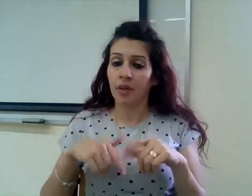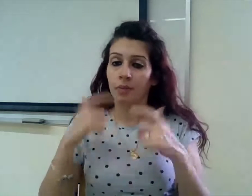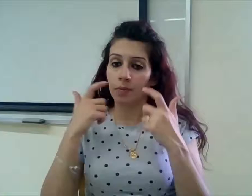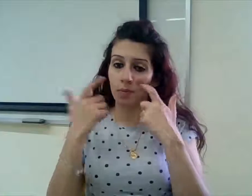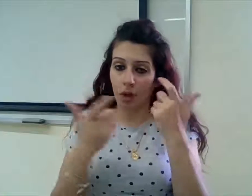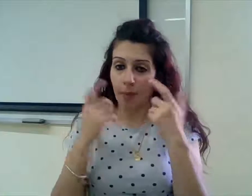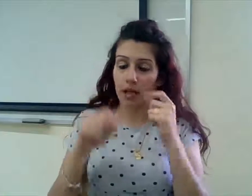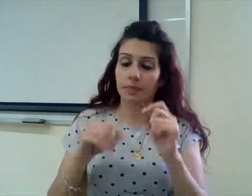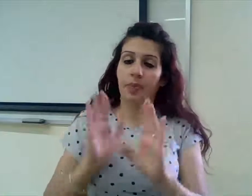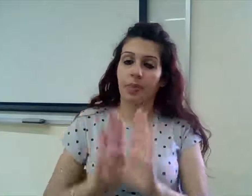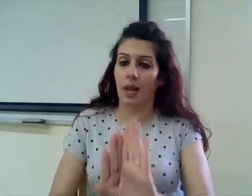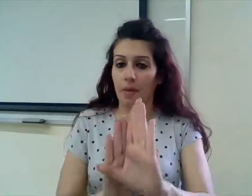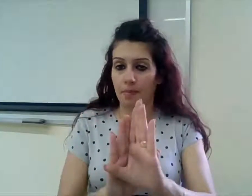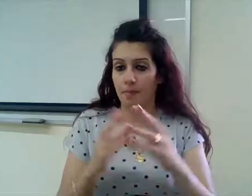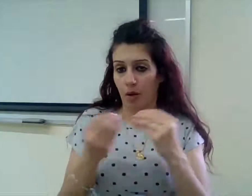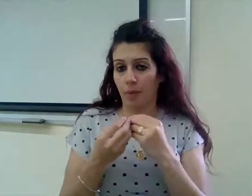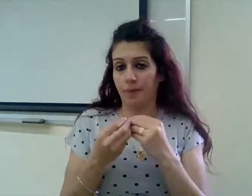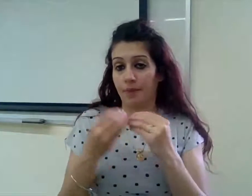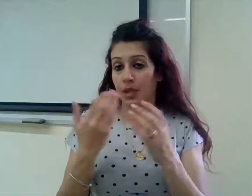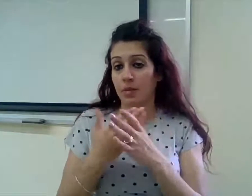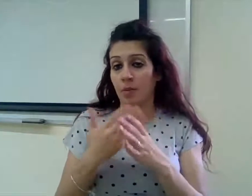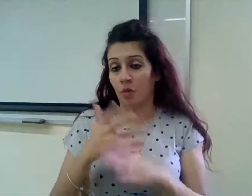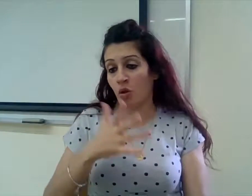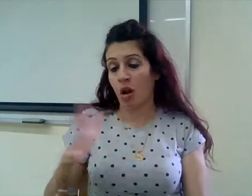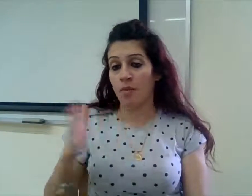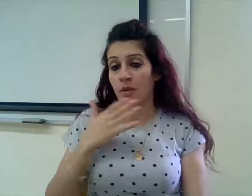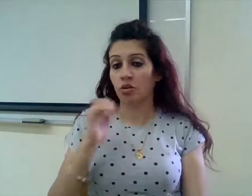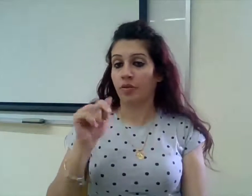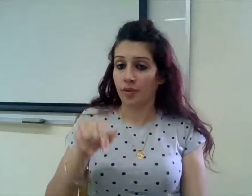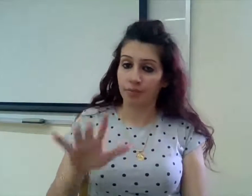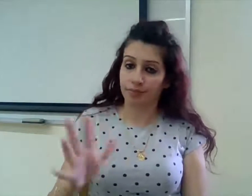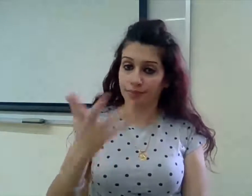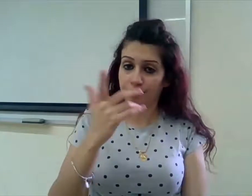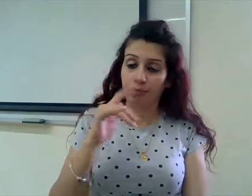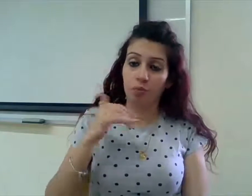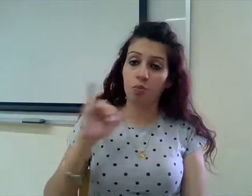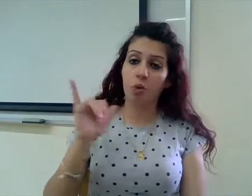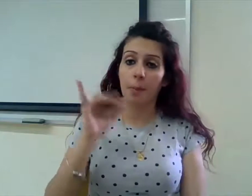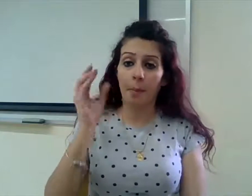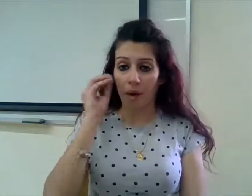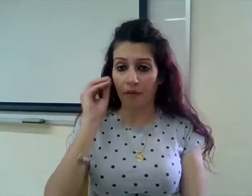notice and we prepared this question a bit before the webinar start by purpose